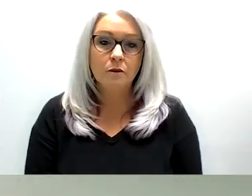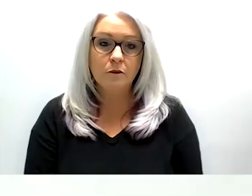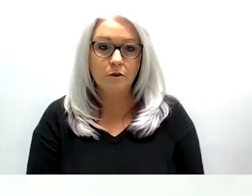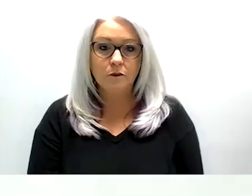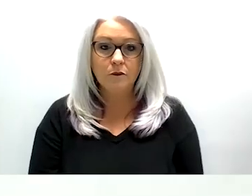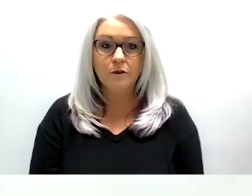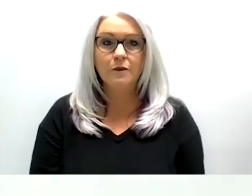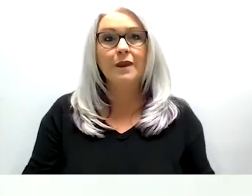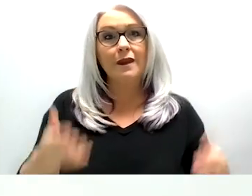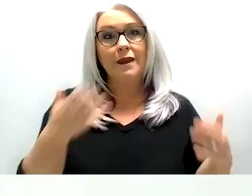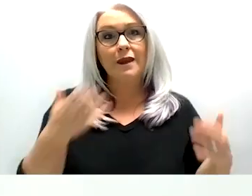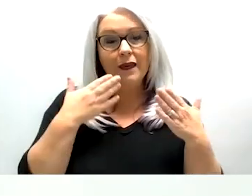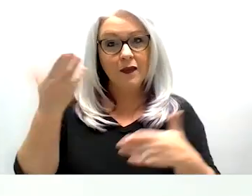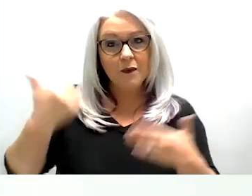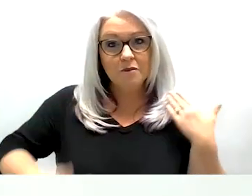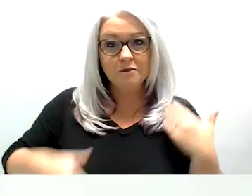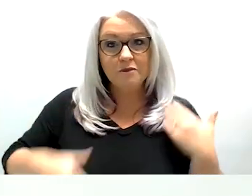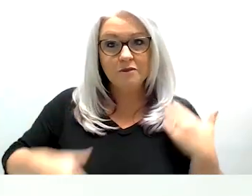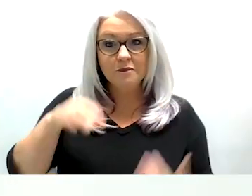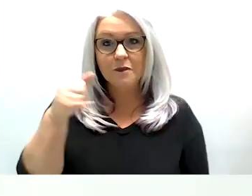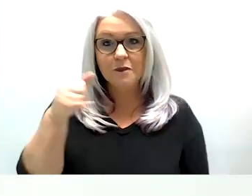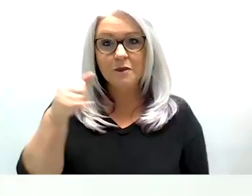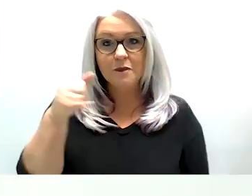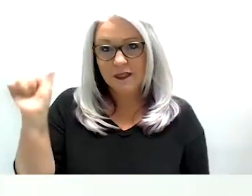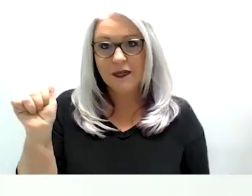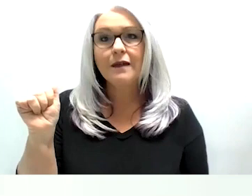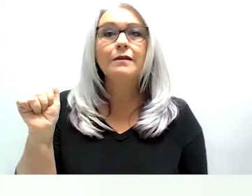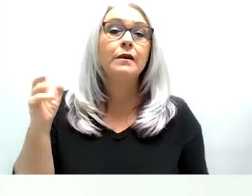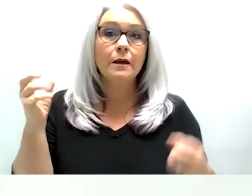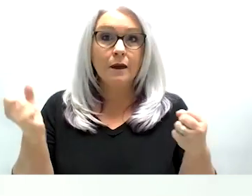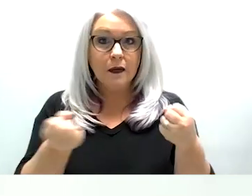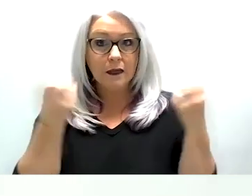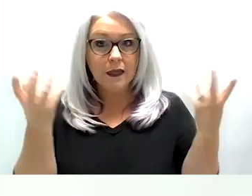Thank you. This is Jessica. A lot of what was just said by Lisa would